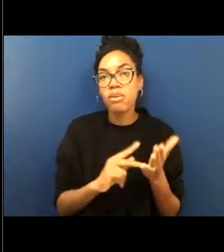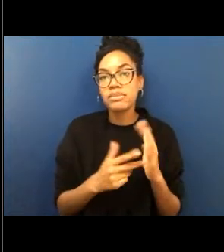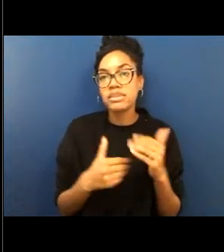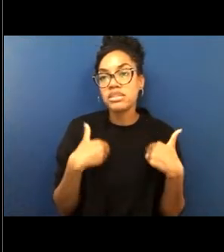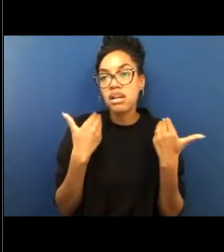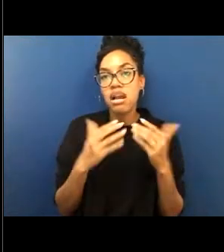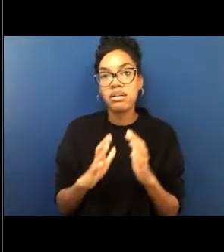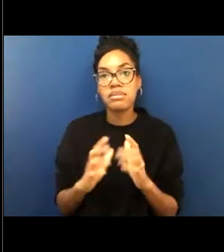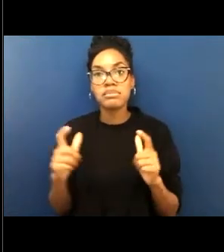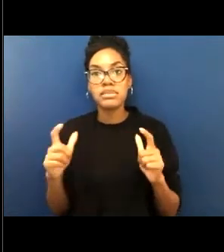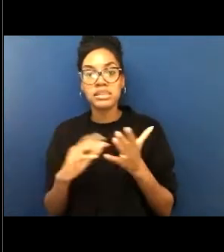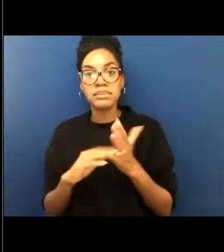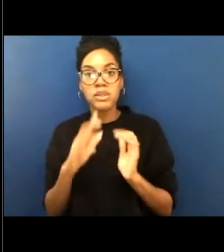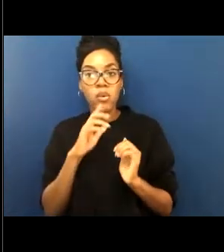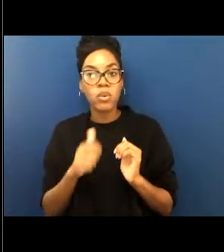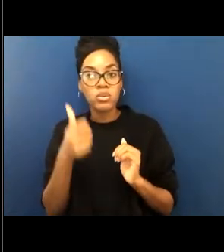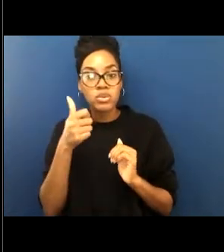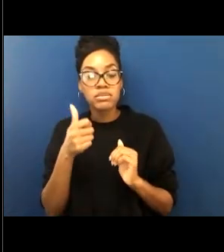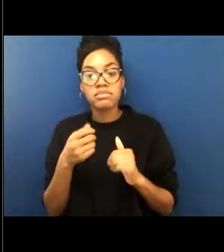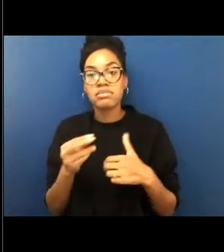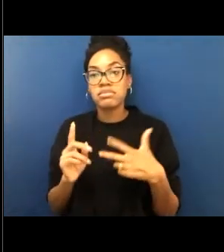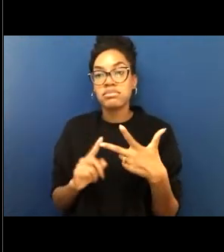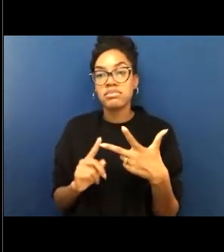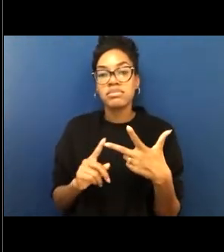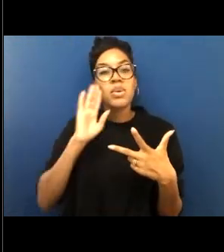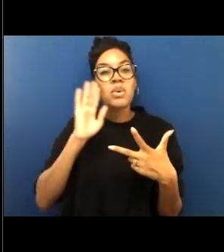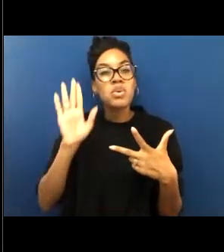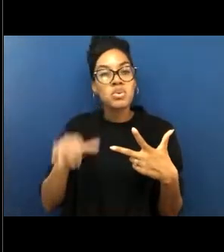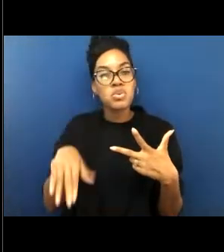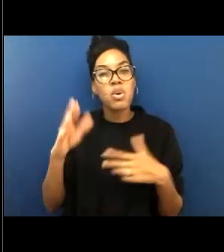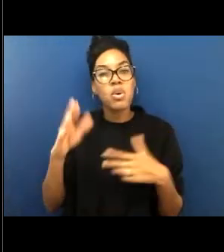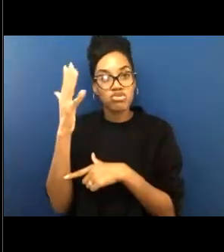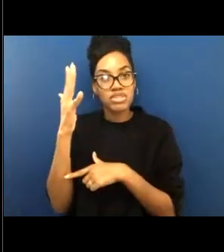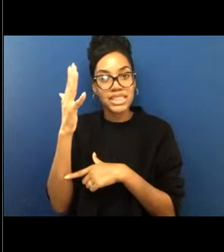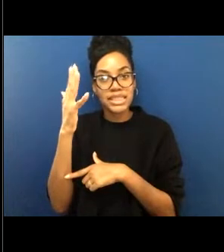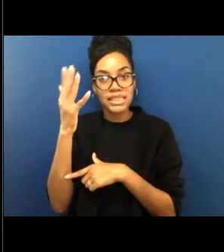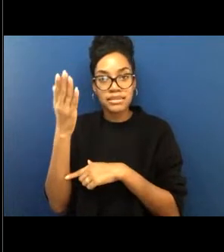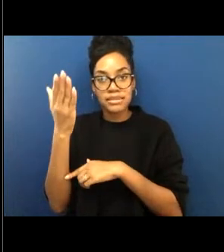or we can use kind of like how we can count rings on a tree to tell how old the tree is,